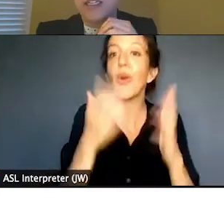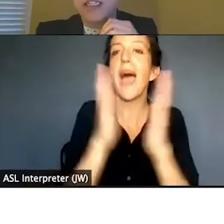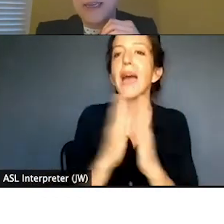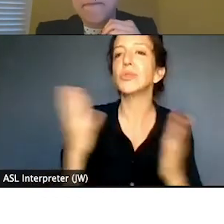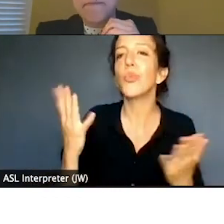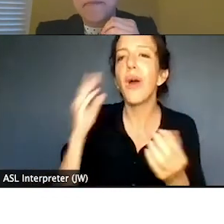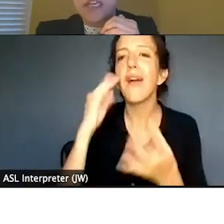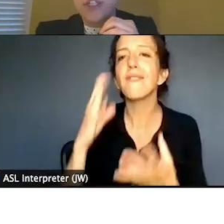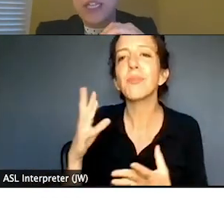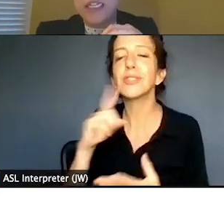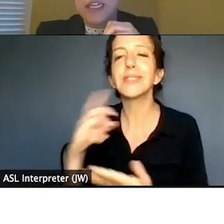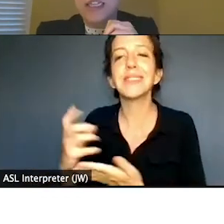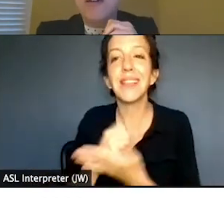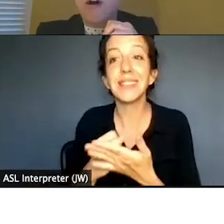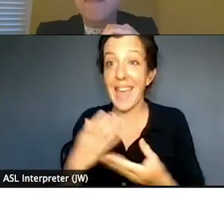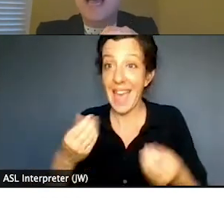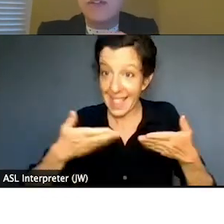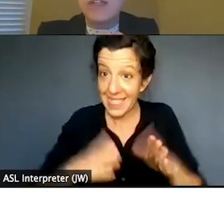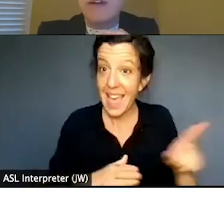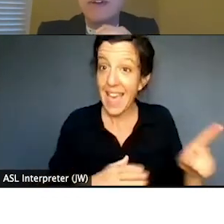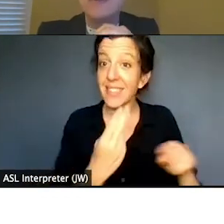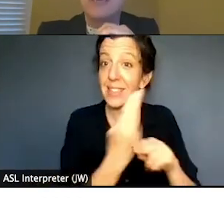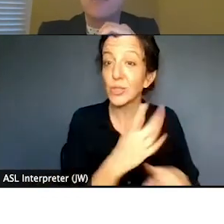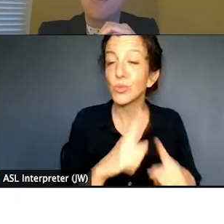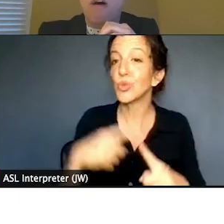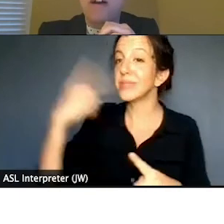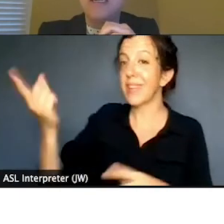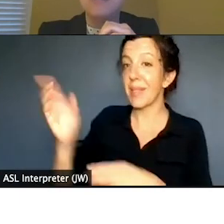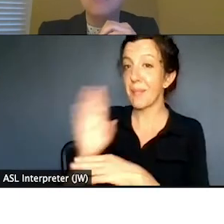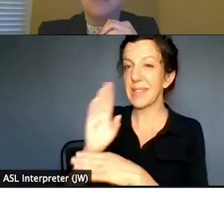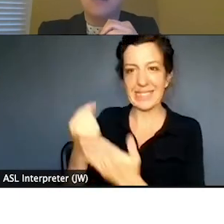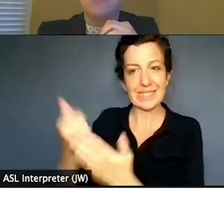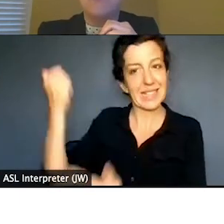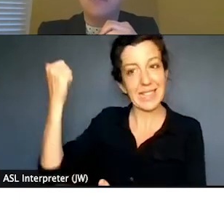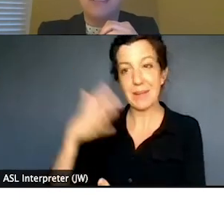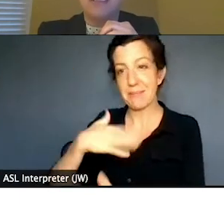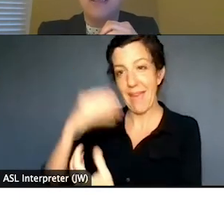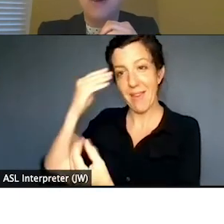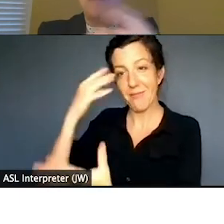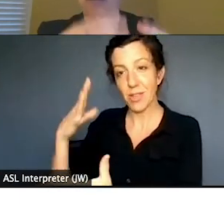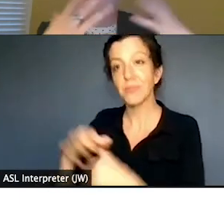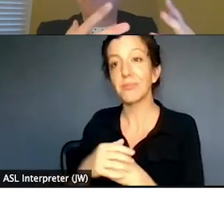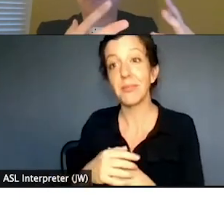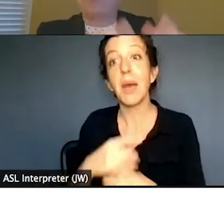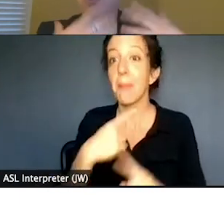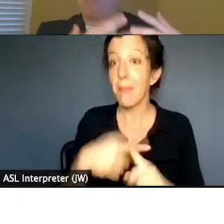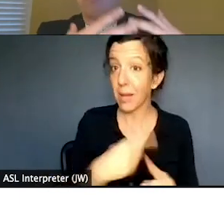To the extent that there are penalty revenues that are won. Those penalty revenues are supposed